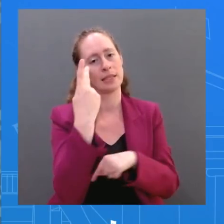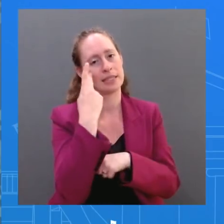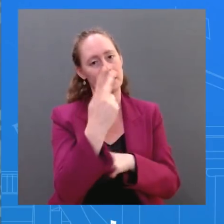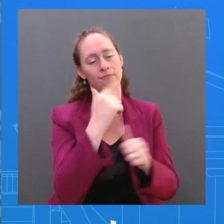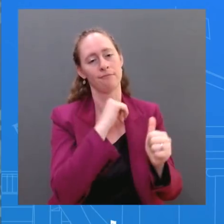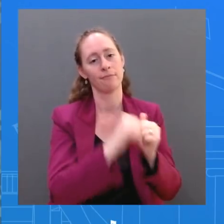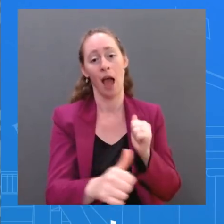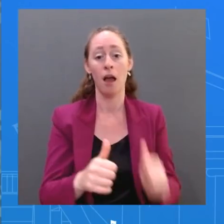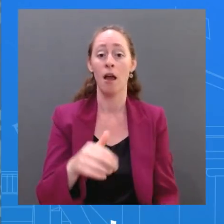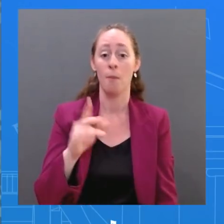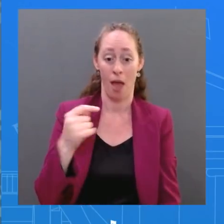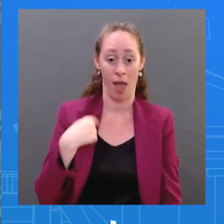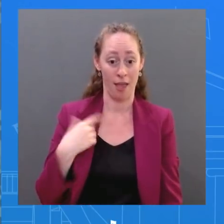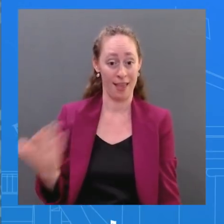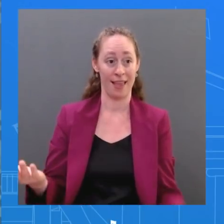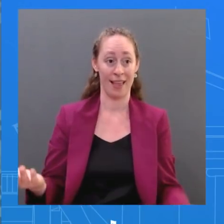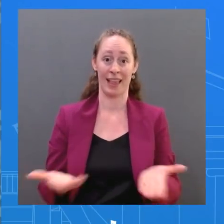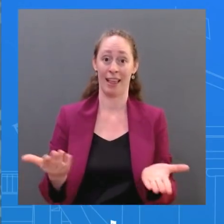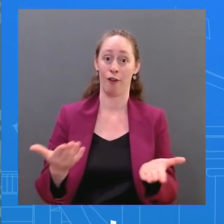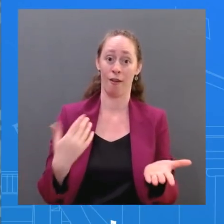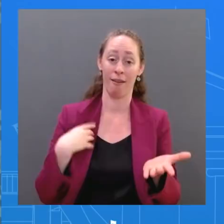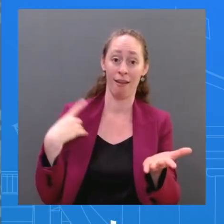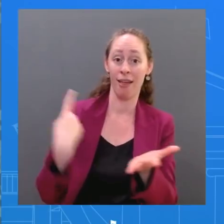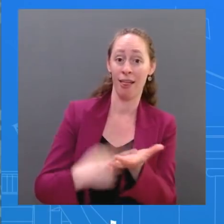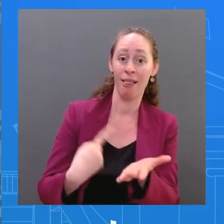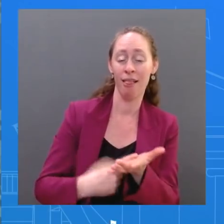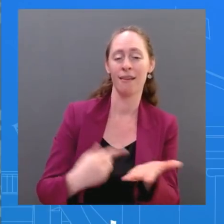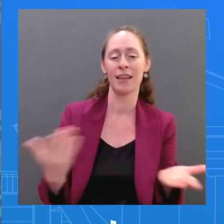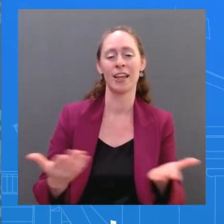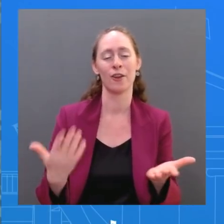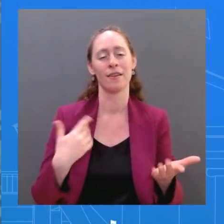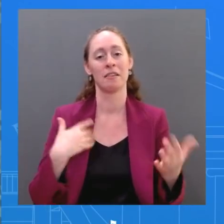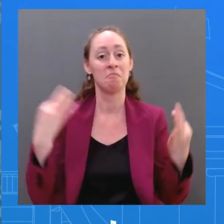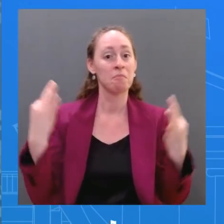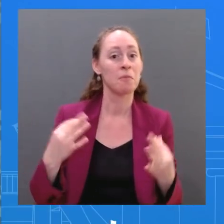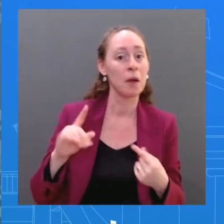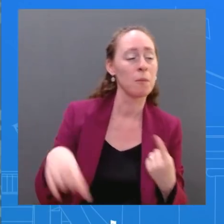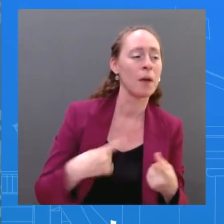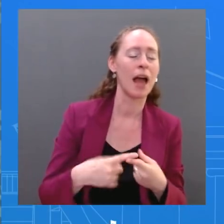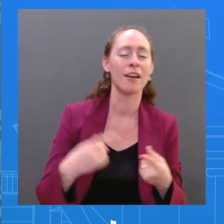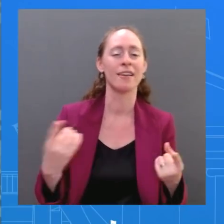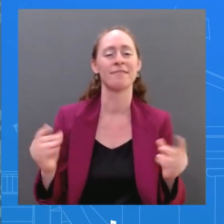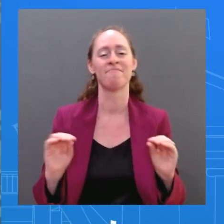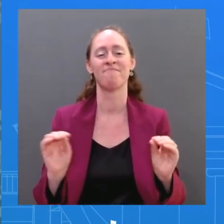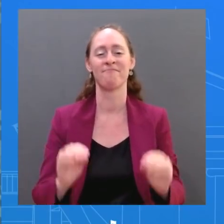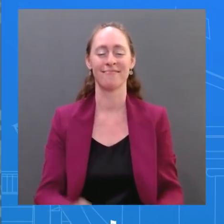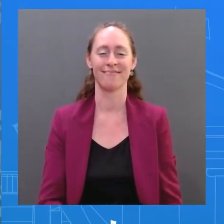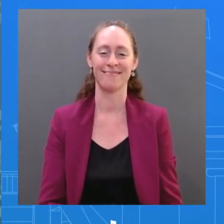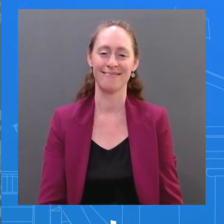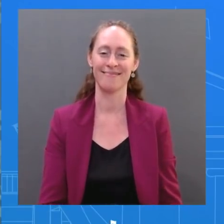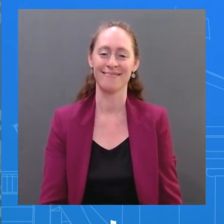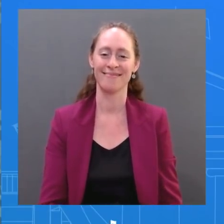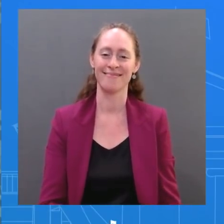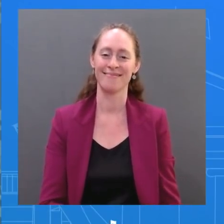The Press: Thanks, Karine. Ms. Jean-Pierre: Go ahead, Mike. The Press: If I could ask about two administration officials. First of all, given the revelations that my colleagues